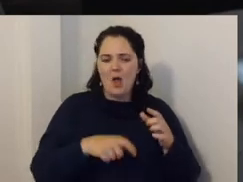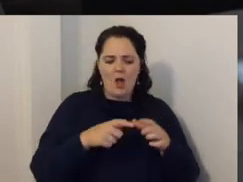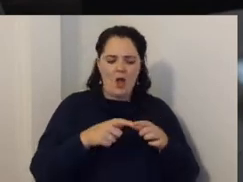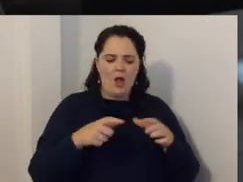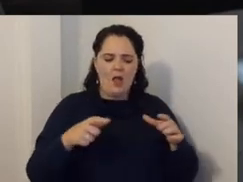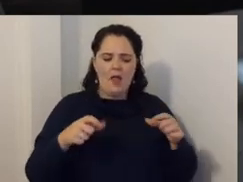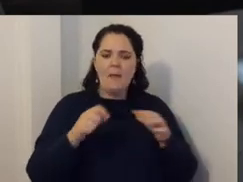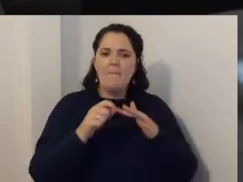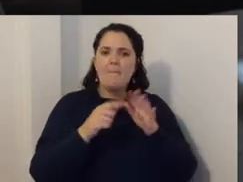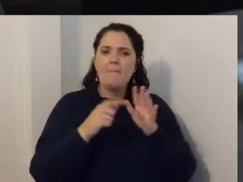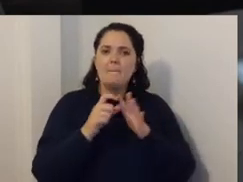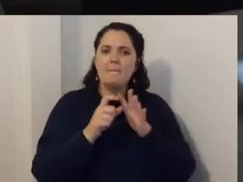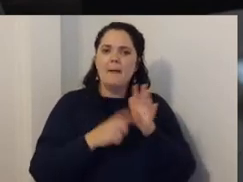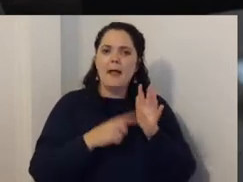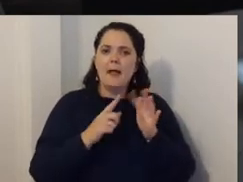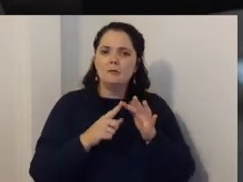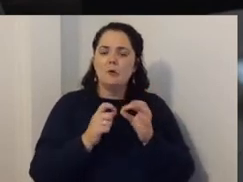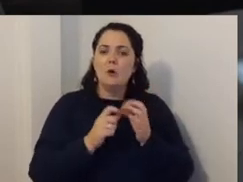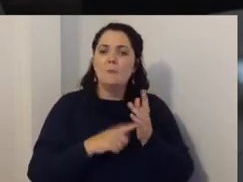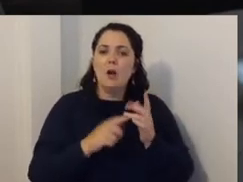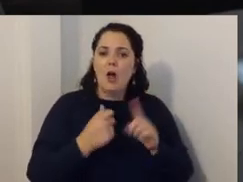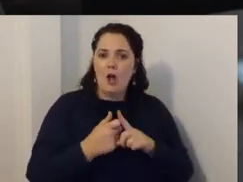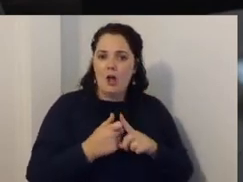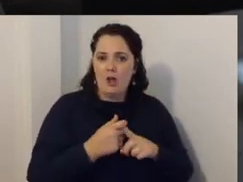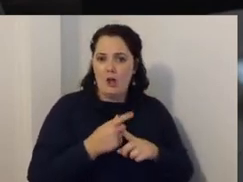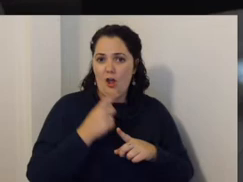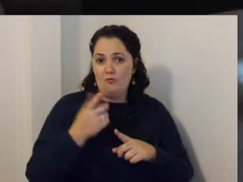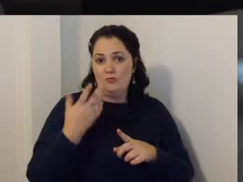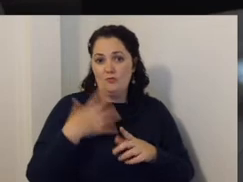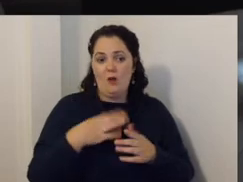from the art supply store if you want to spend more money than you've ever spent on sandpaper